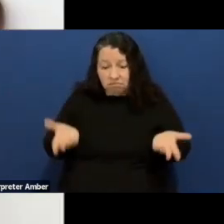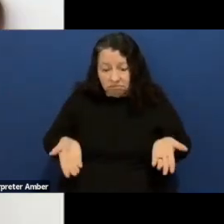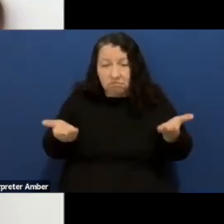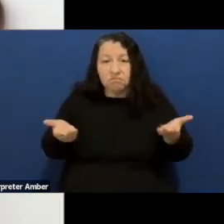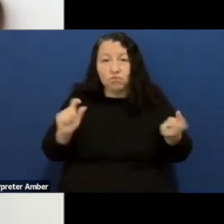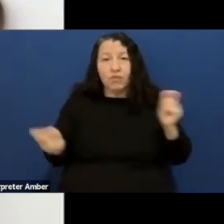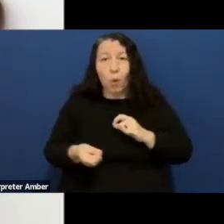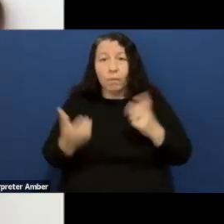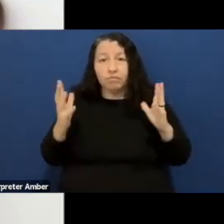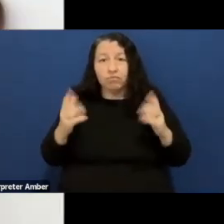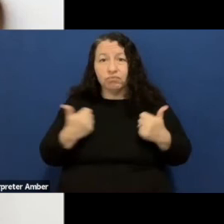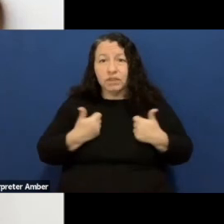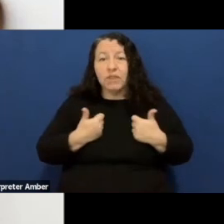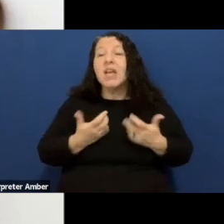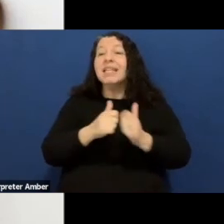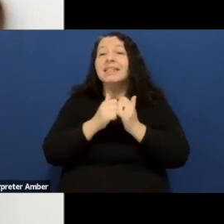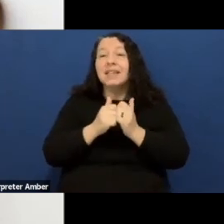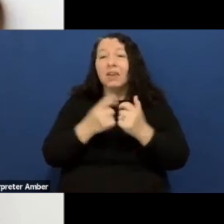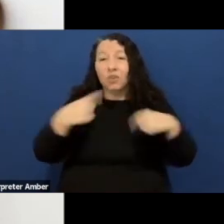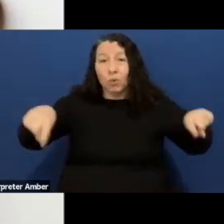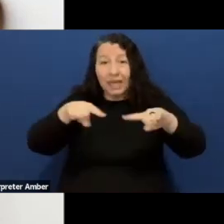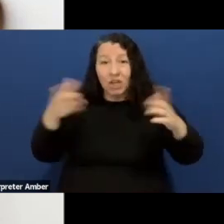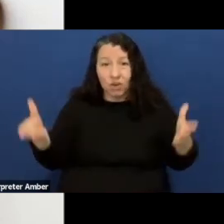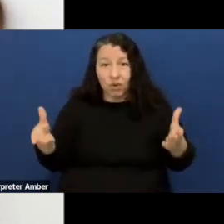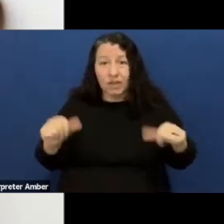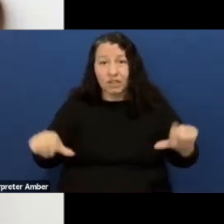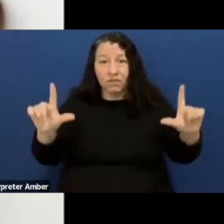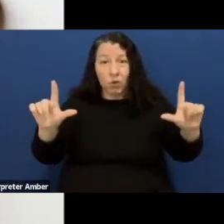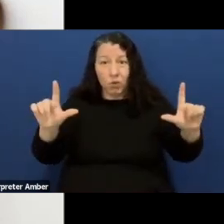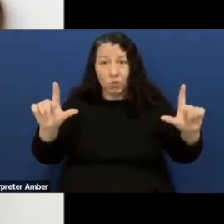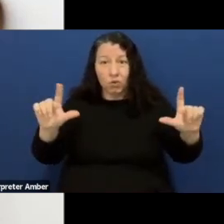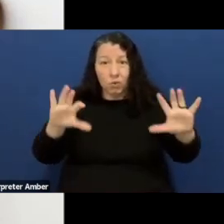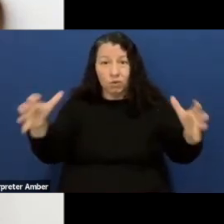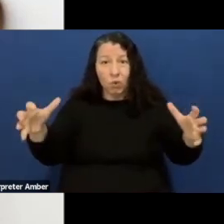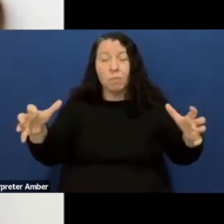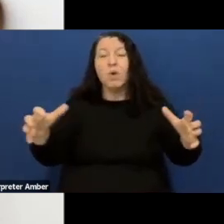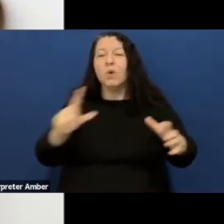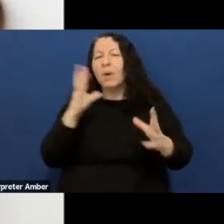I am something and someone transformed. Together we here at this